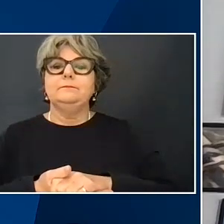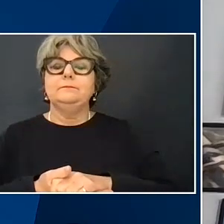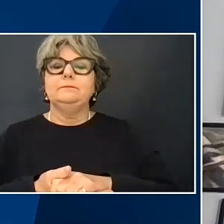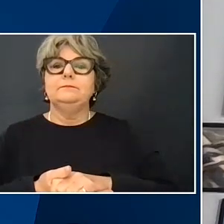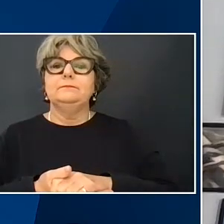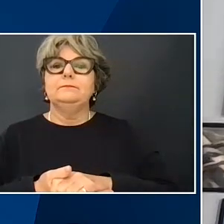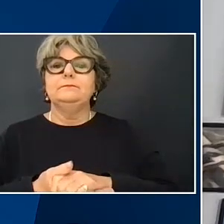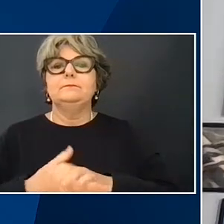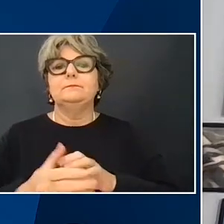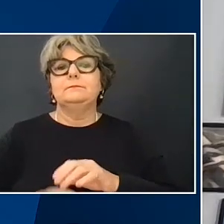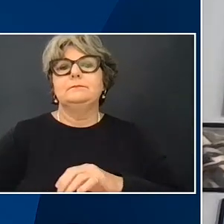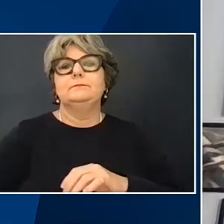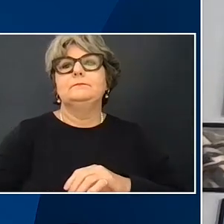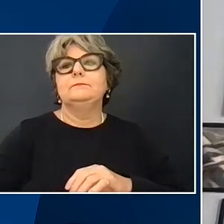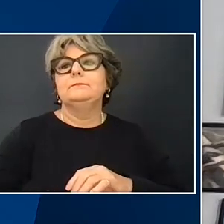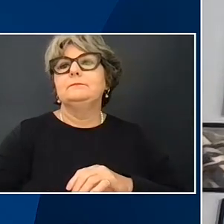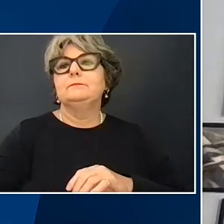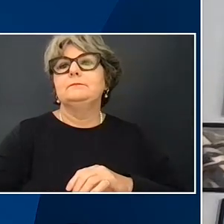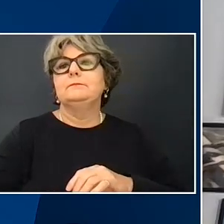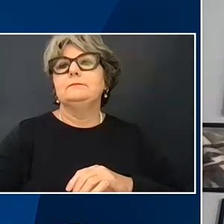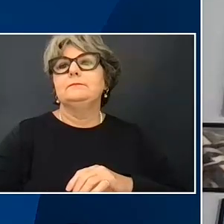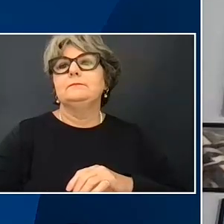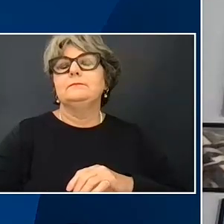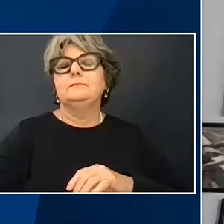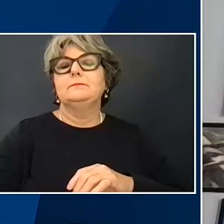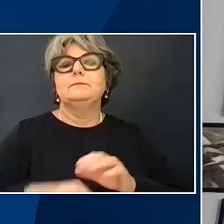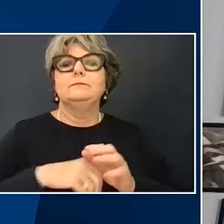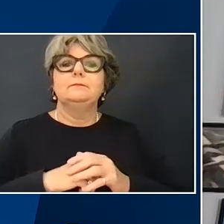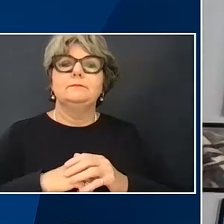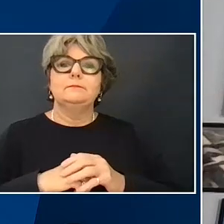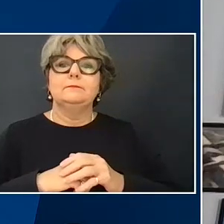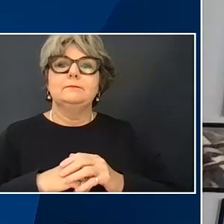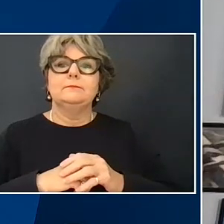And again, I would also like to say this is not a new regulation.